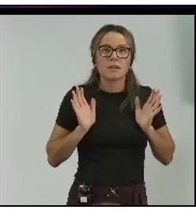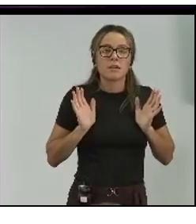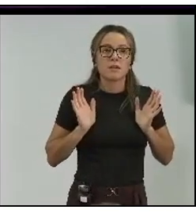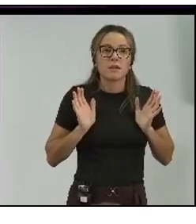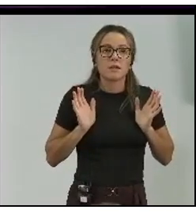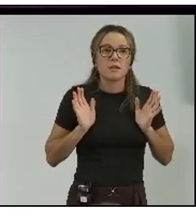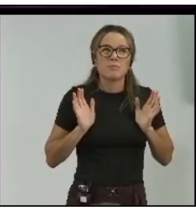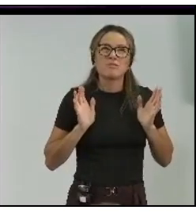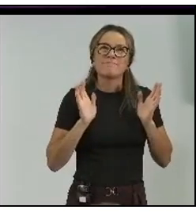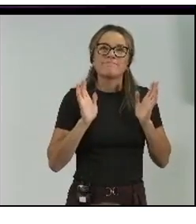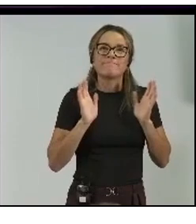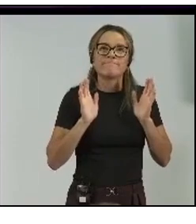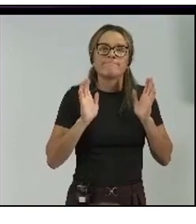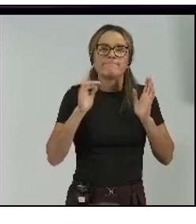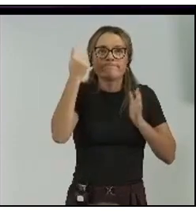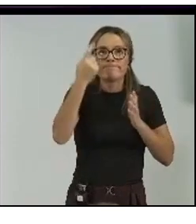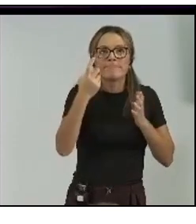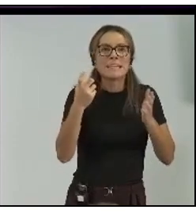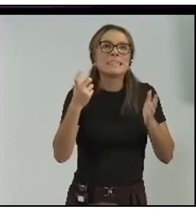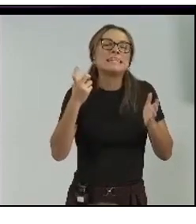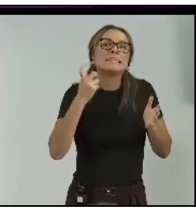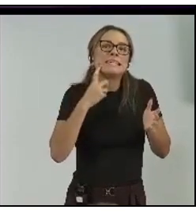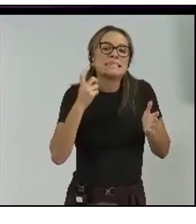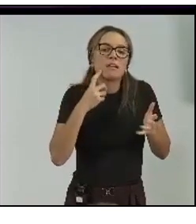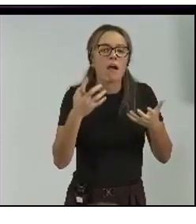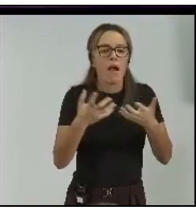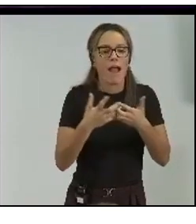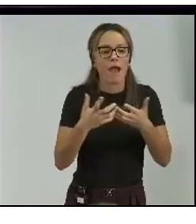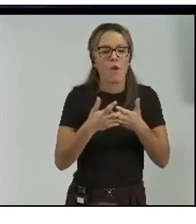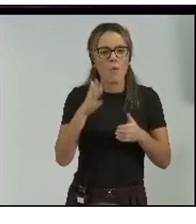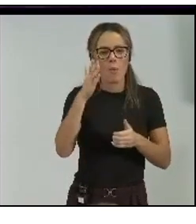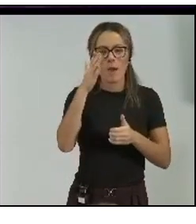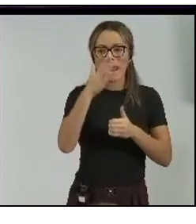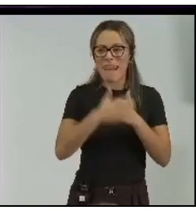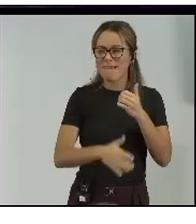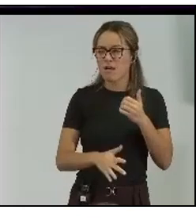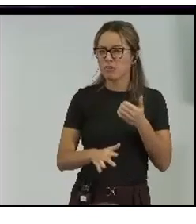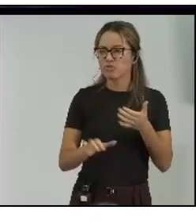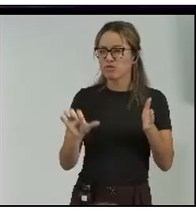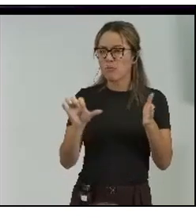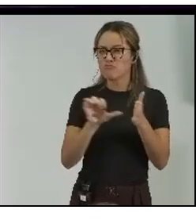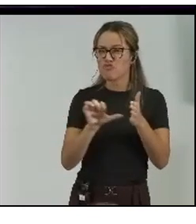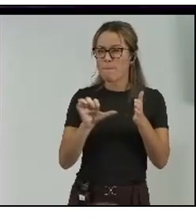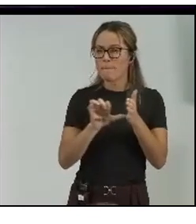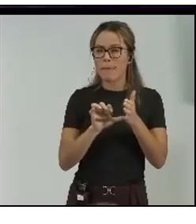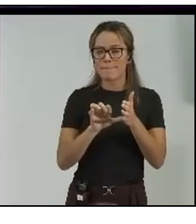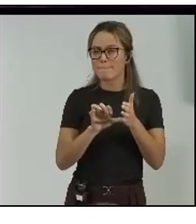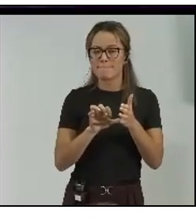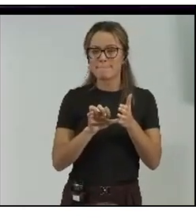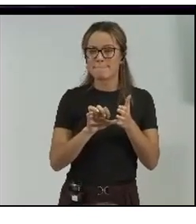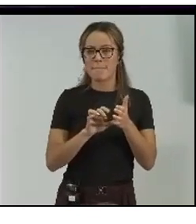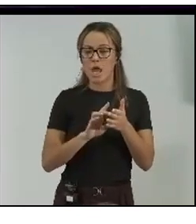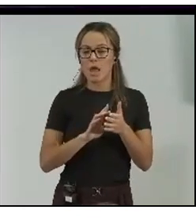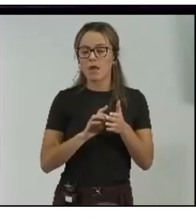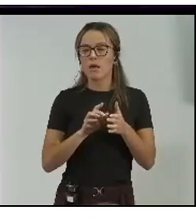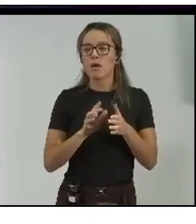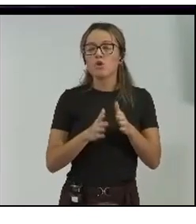So it's not, it's never a question of just going to them with a problem statement. It's going to them with a public statement and the solution.